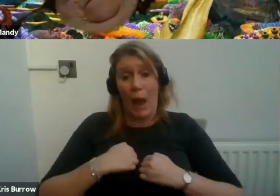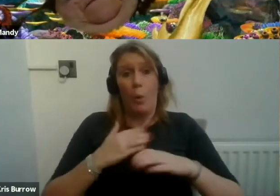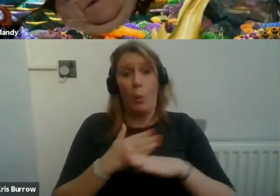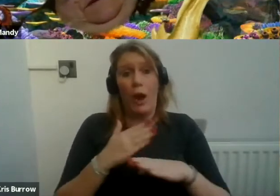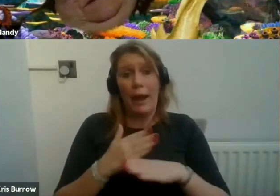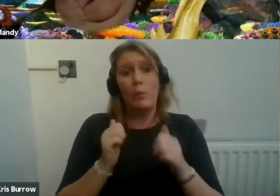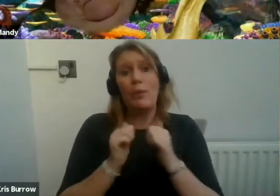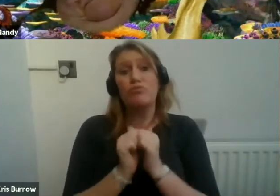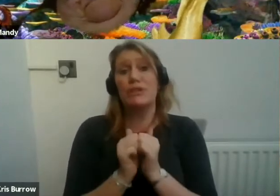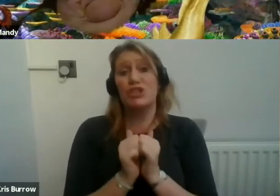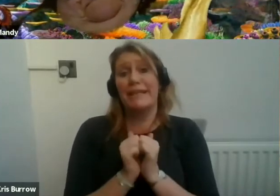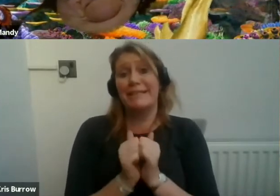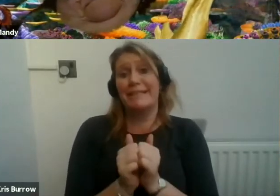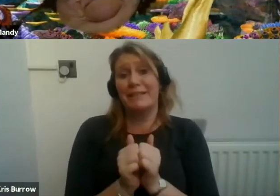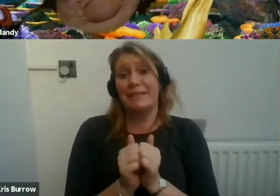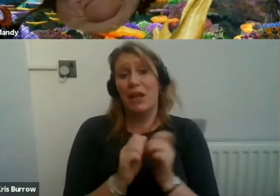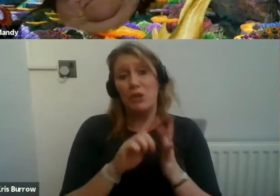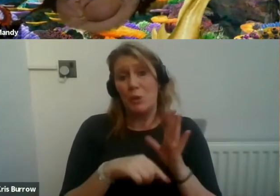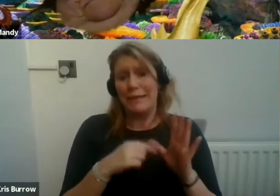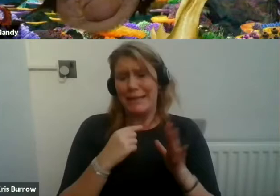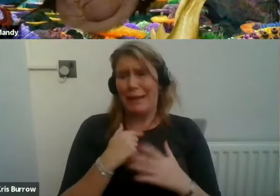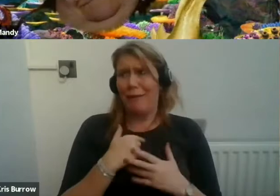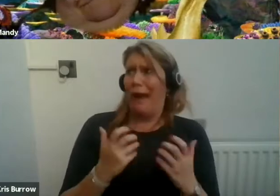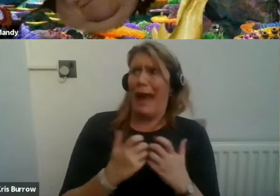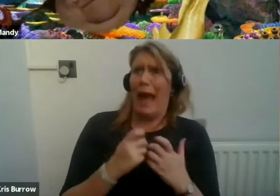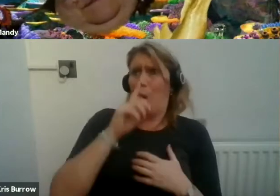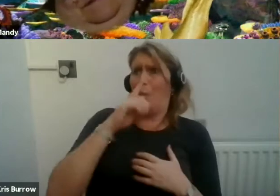How could we not support it?